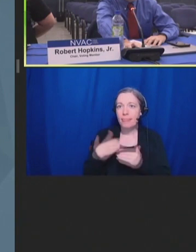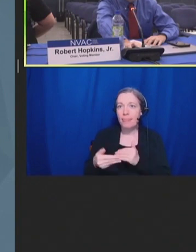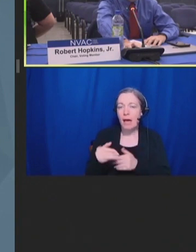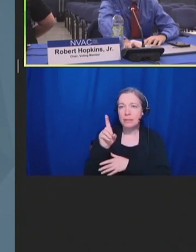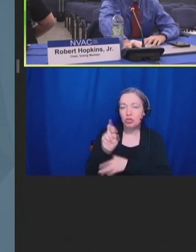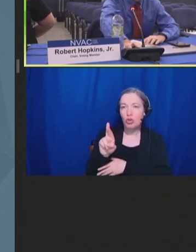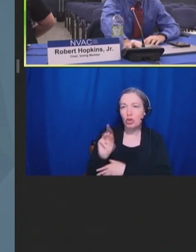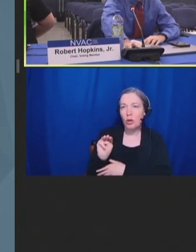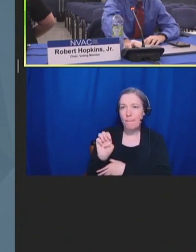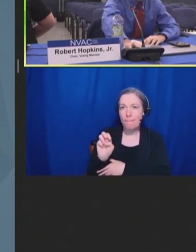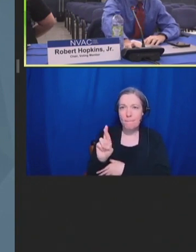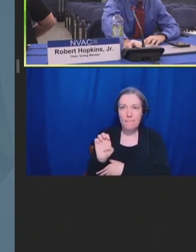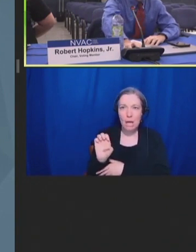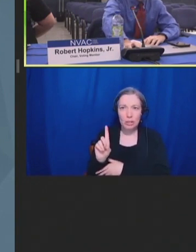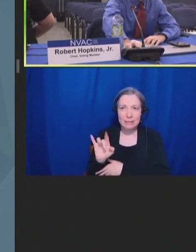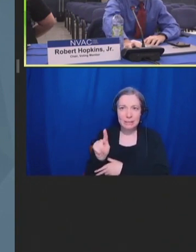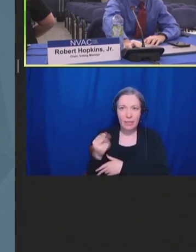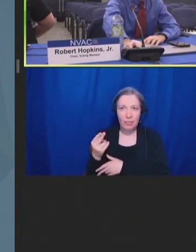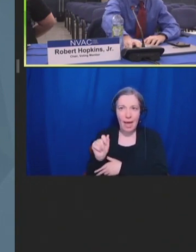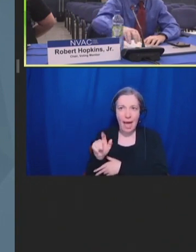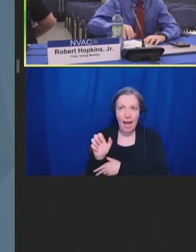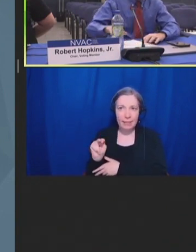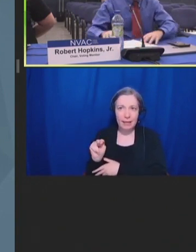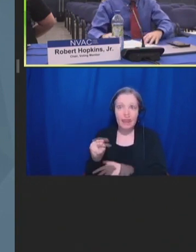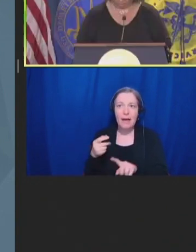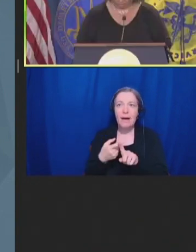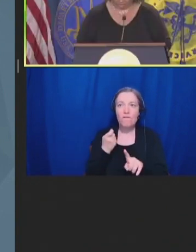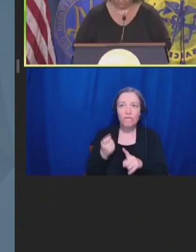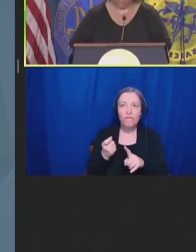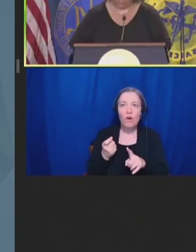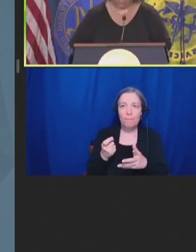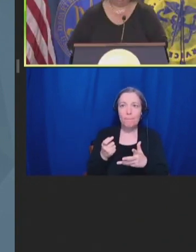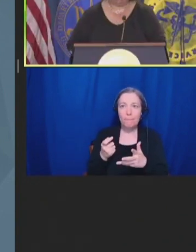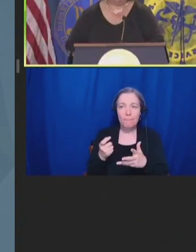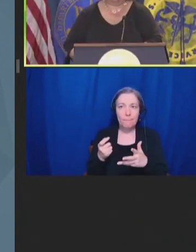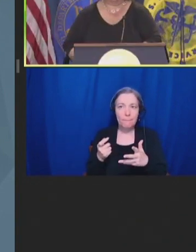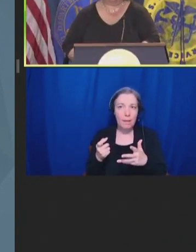Meredith Allen: Okay. Good afternoon. Thanks so much for having me today. It's exciting to